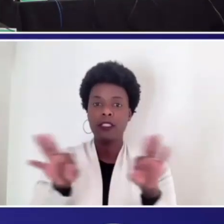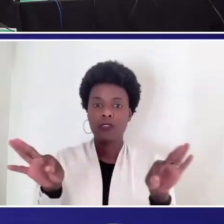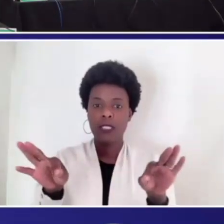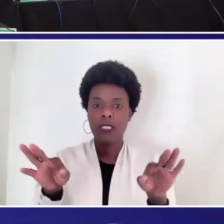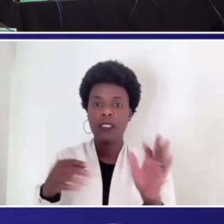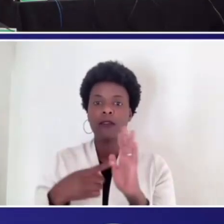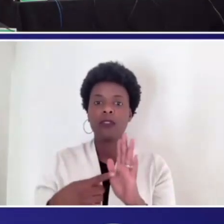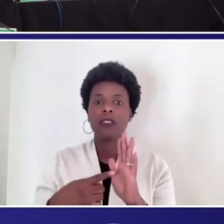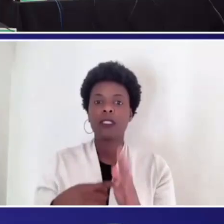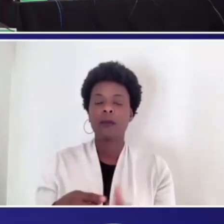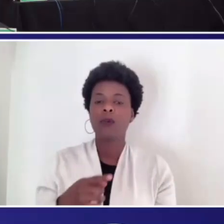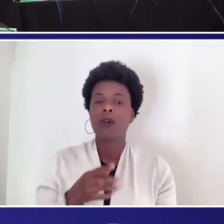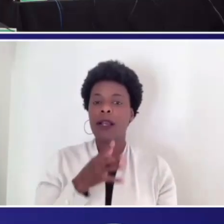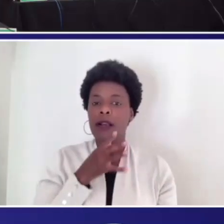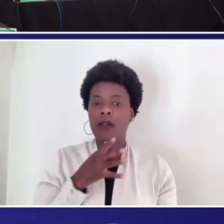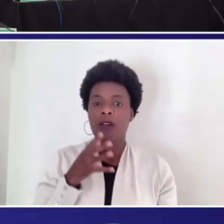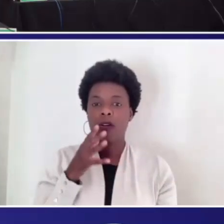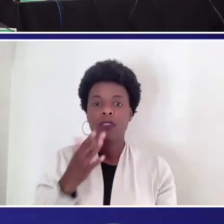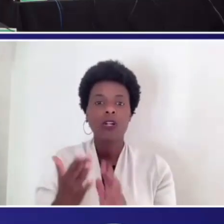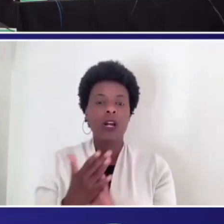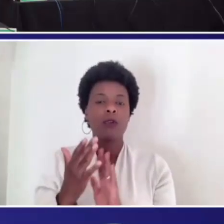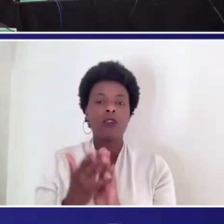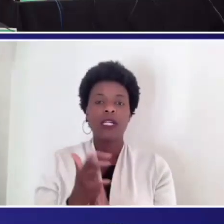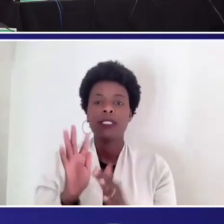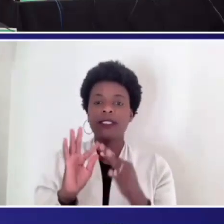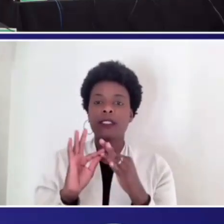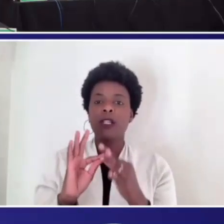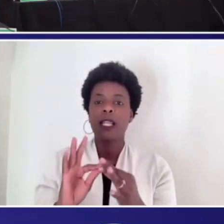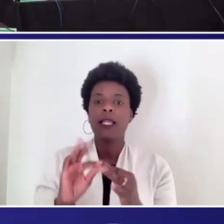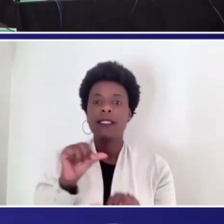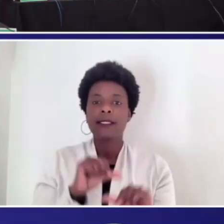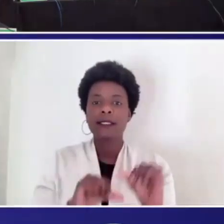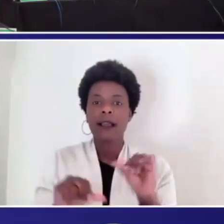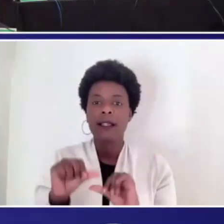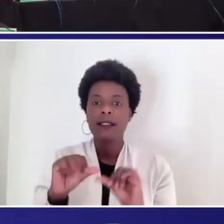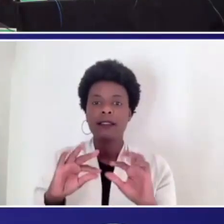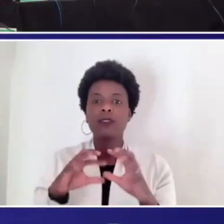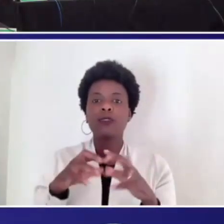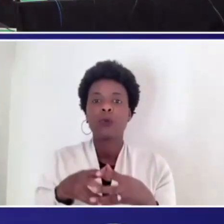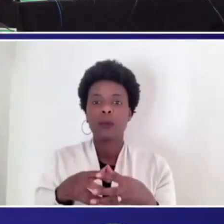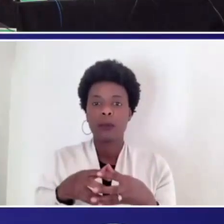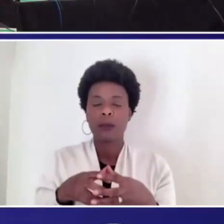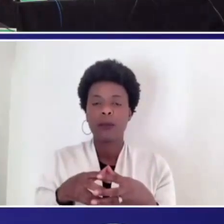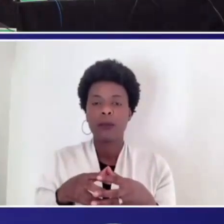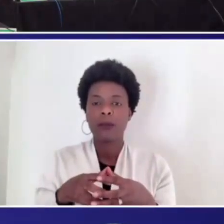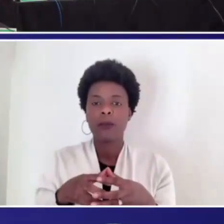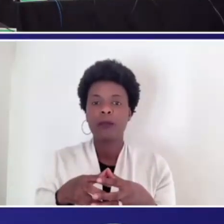agriculture operations and related sciences grouping. That's for the veterinarian